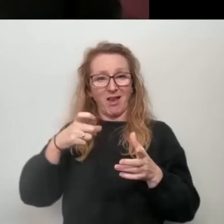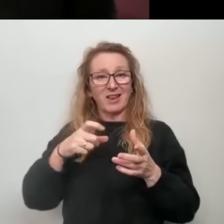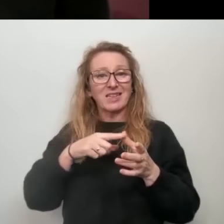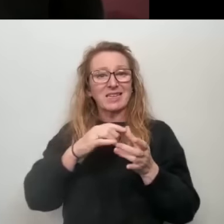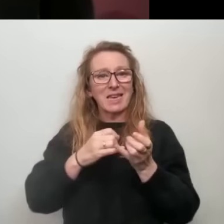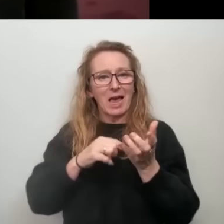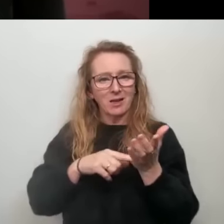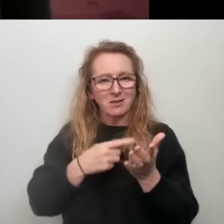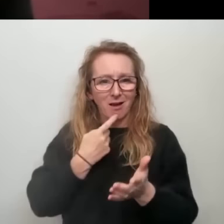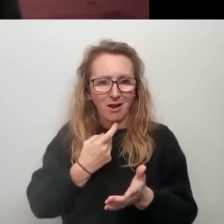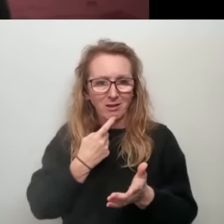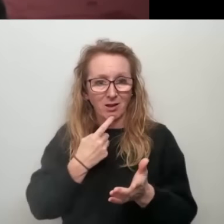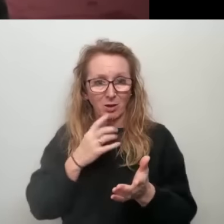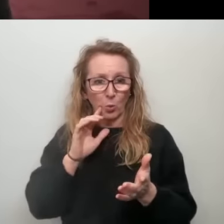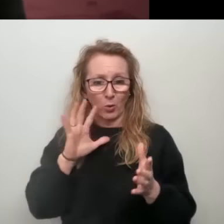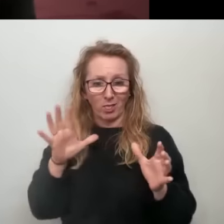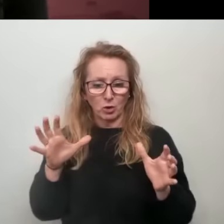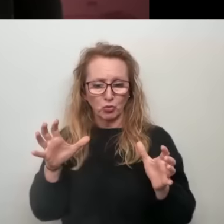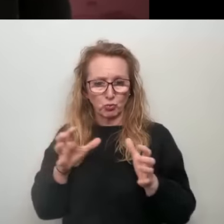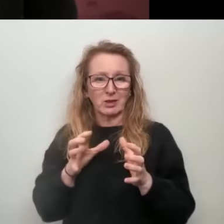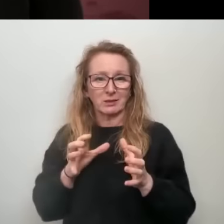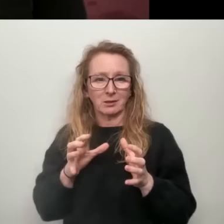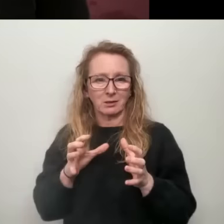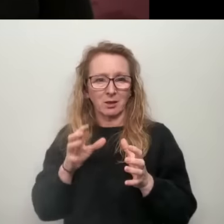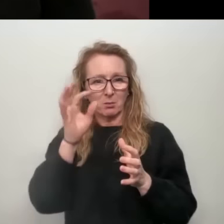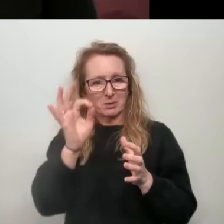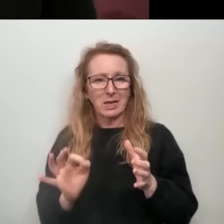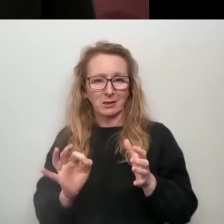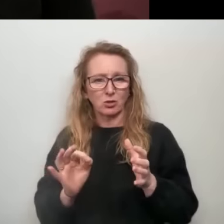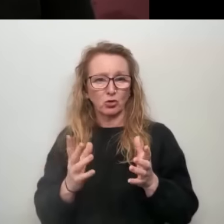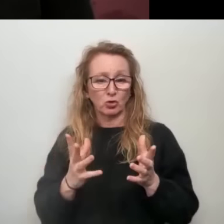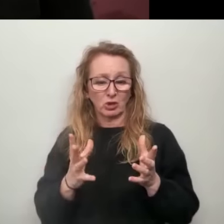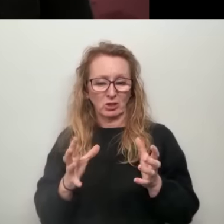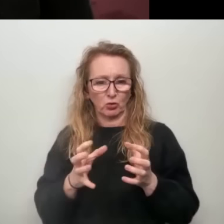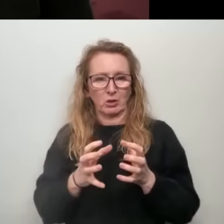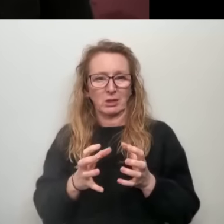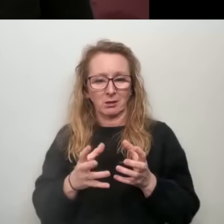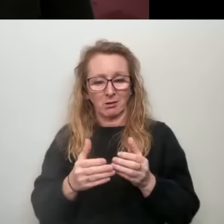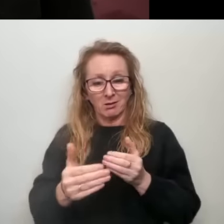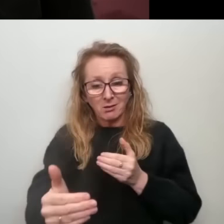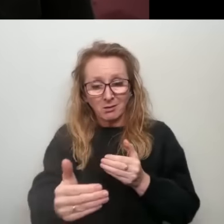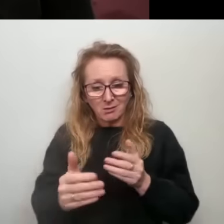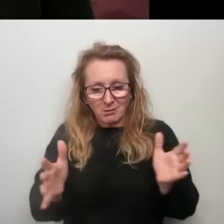that's gonna shrink by a given percentage, you know, in length and, you know, in all sorts of dimensions.